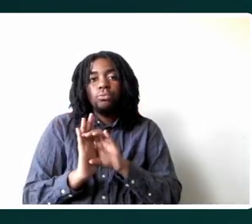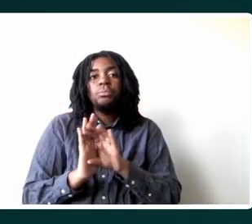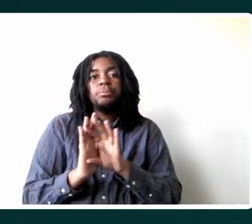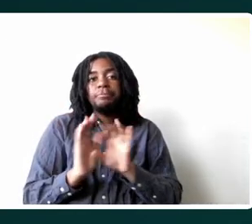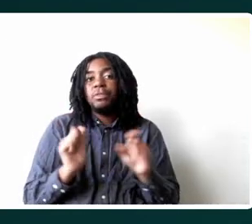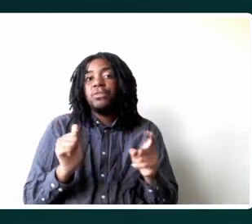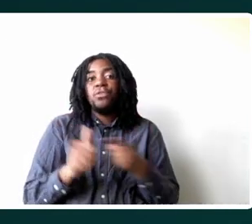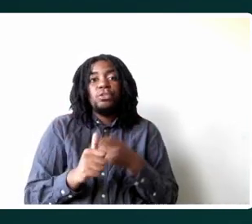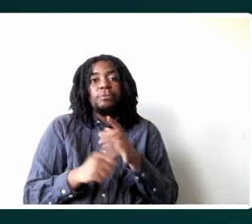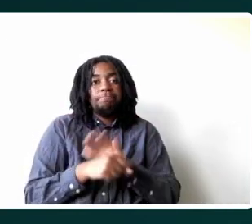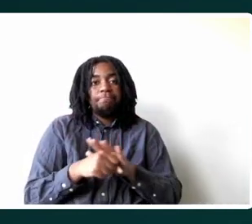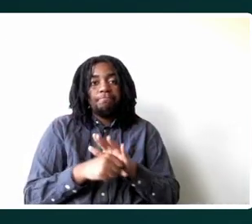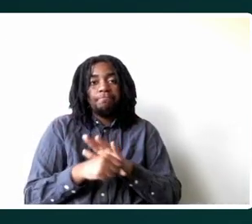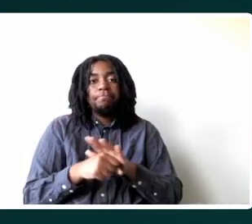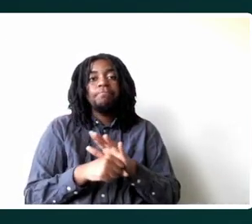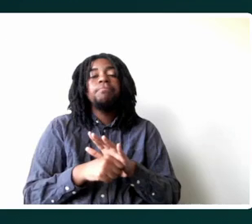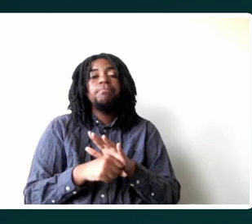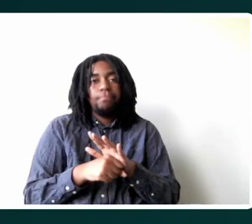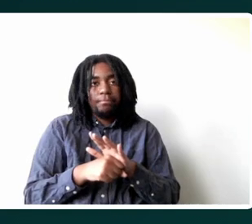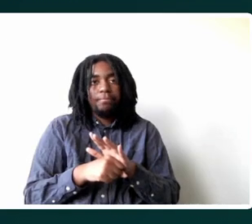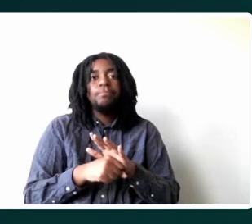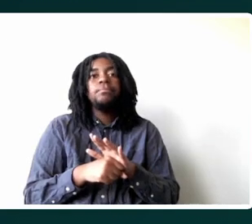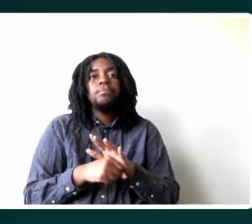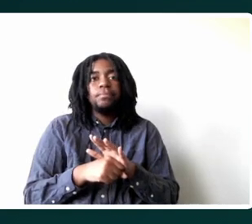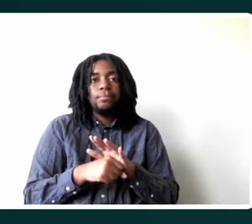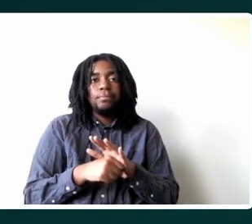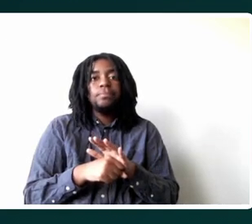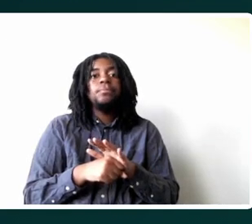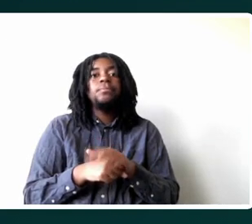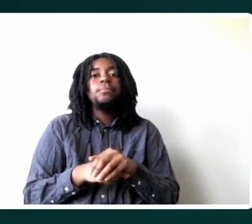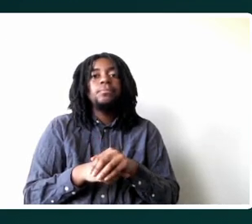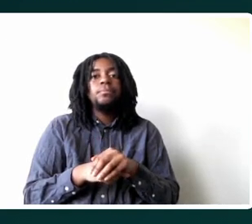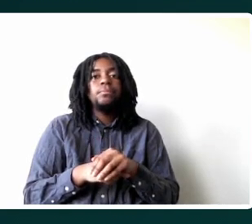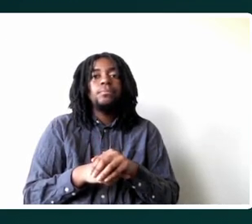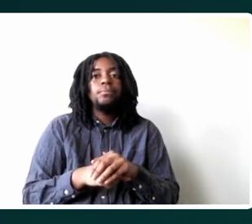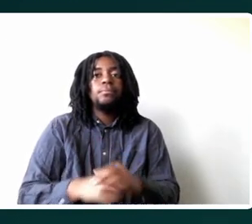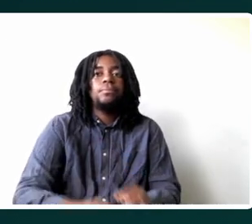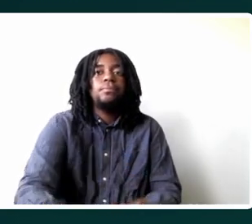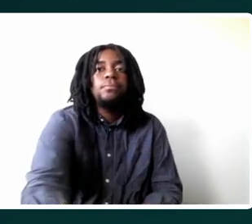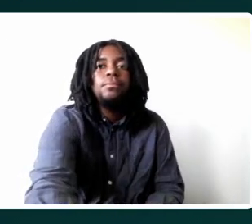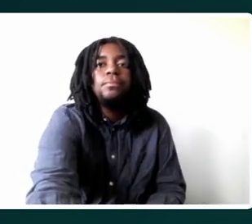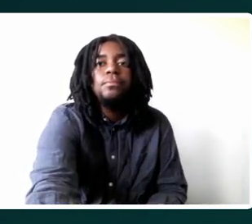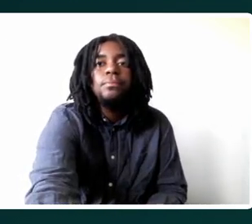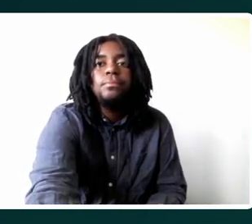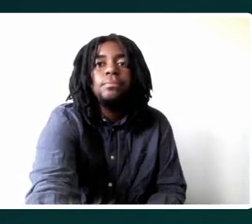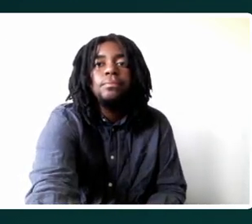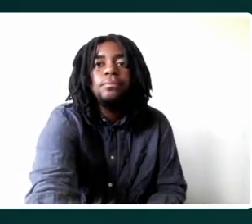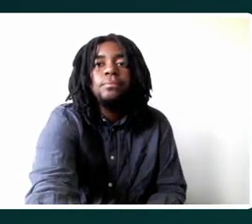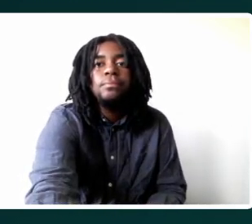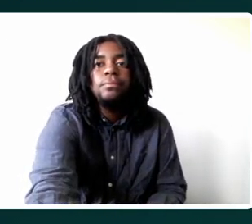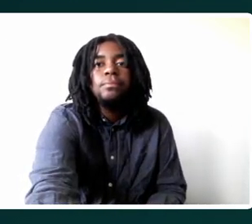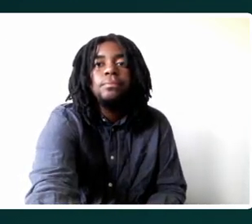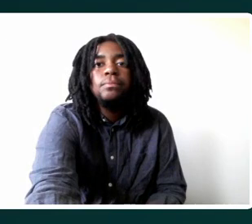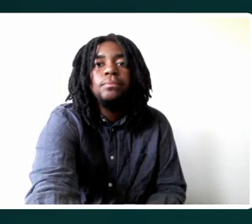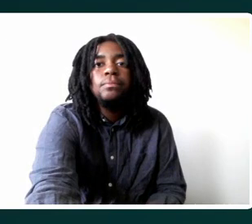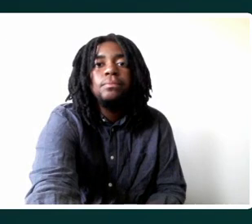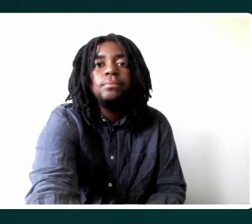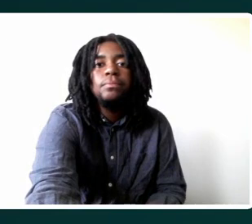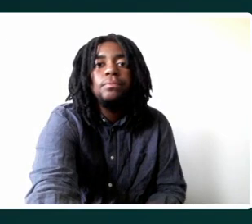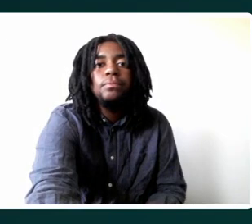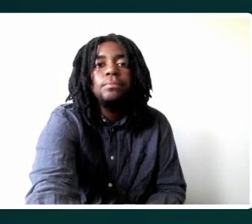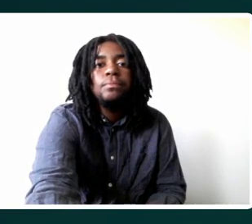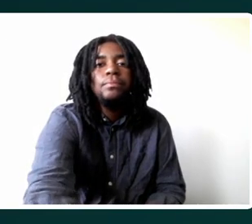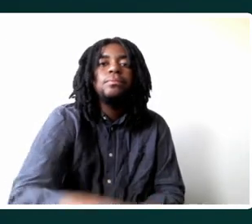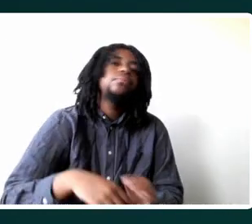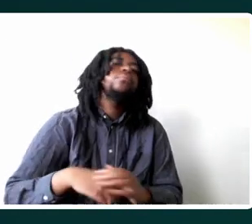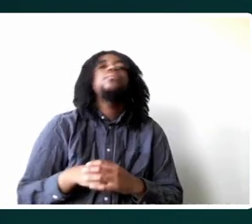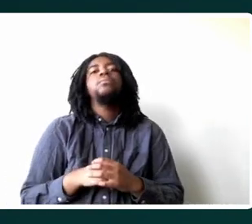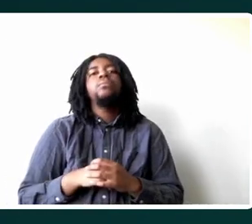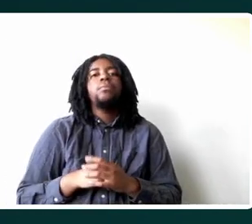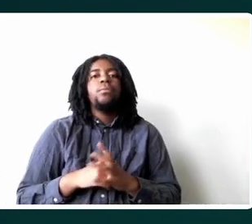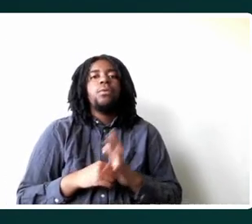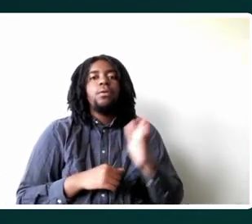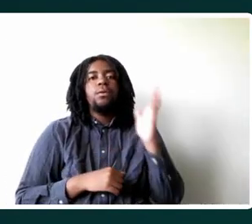first location, which we were located in what was the old Carver Theater -- the historic Carver